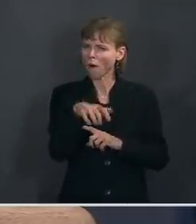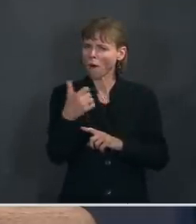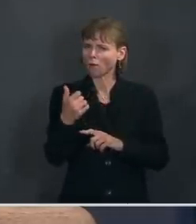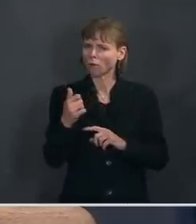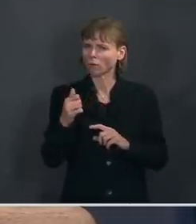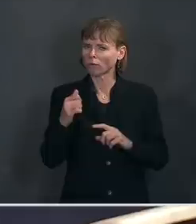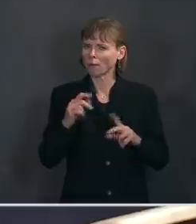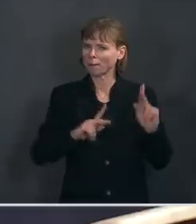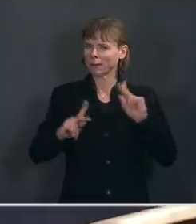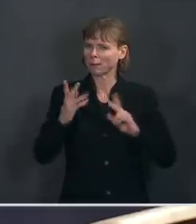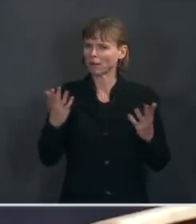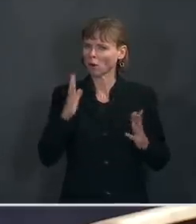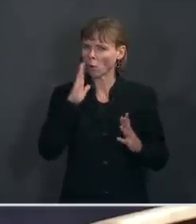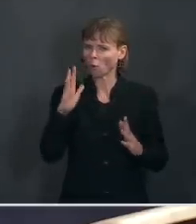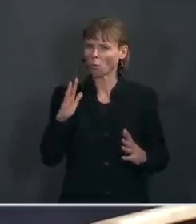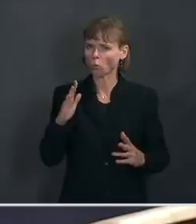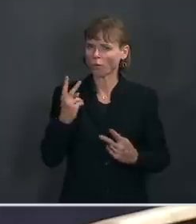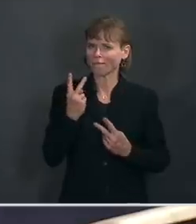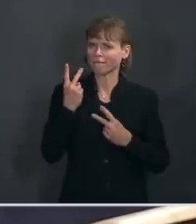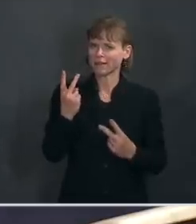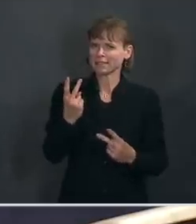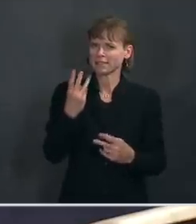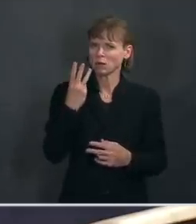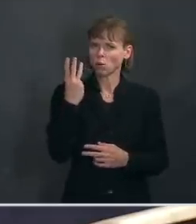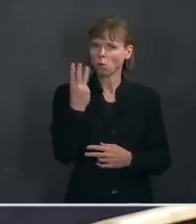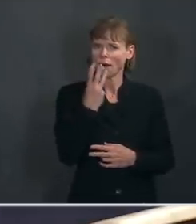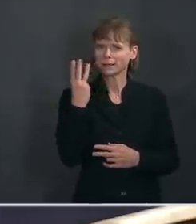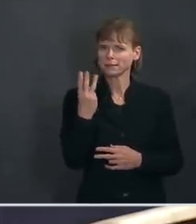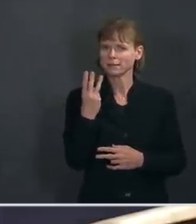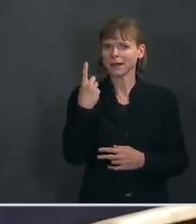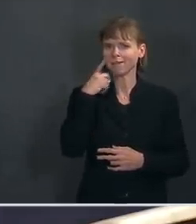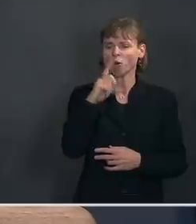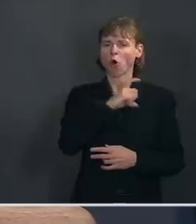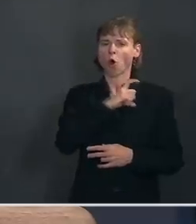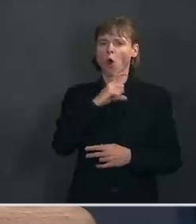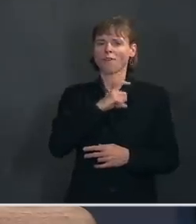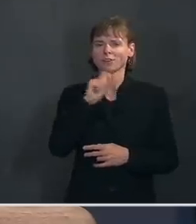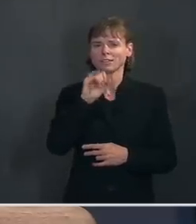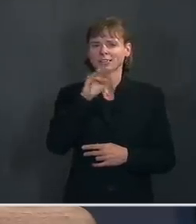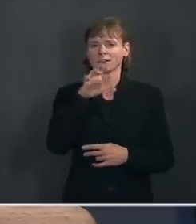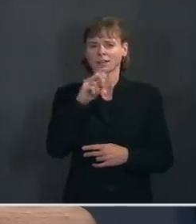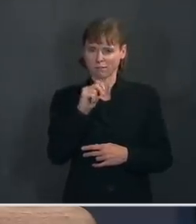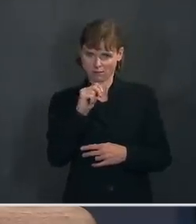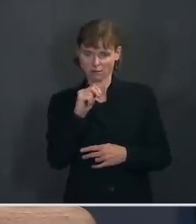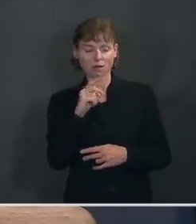plan to visit Wednesday to pay respects to Officer Sicknick? Ms. Psaki: I will check on his schedule for you, Ed,